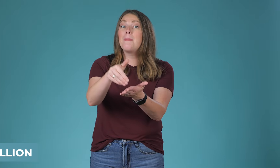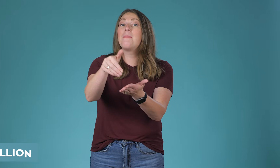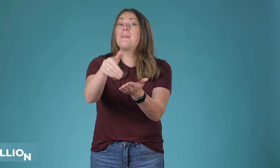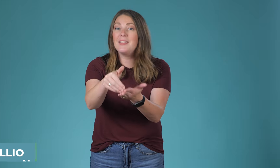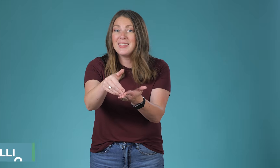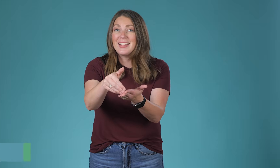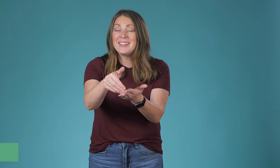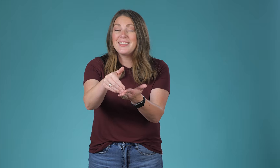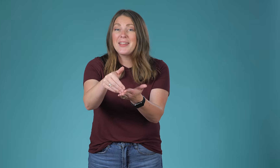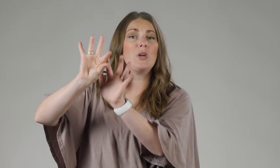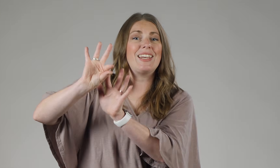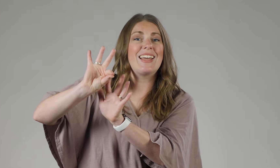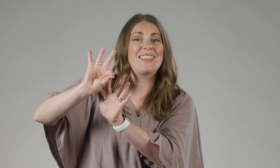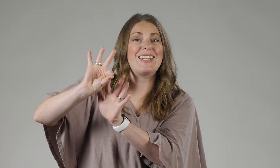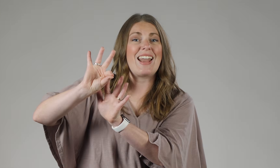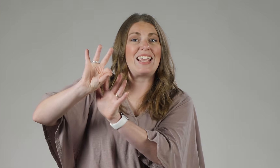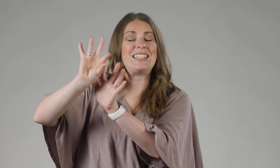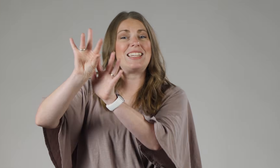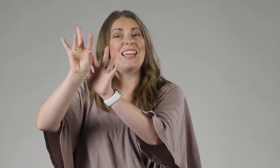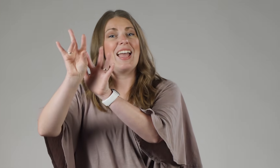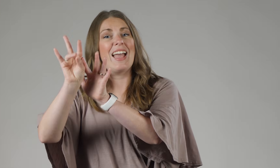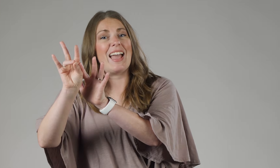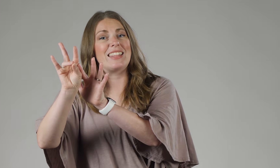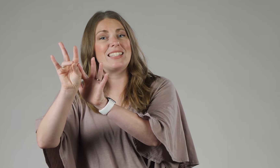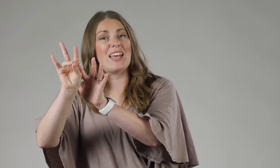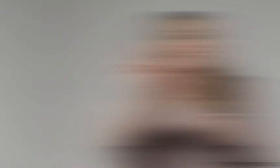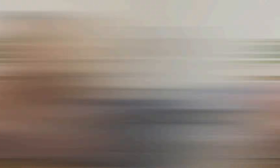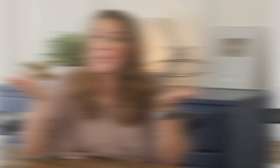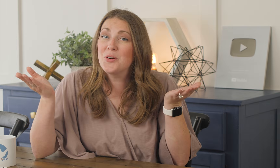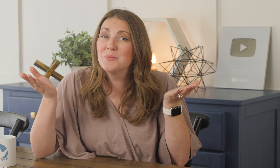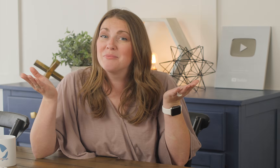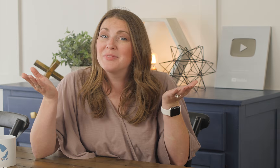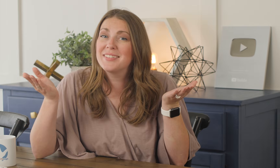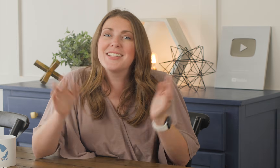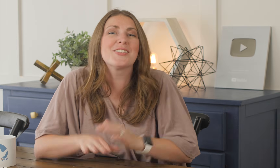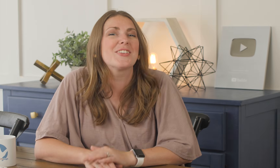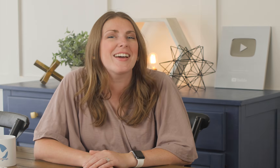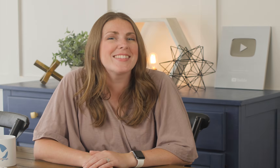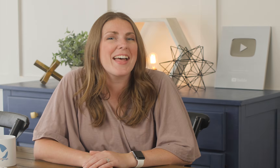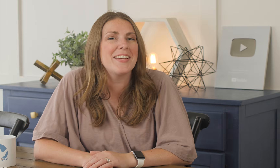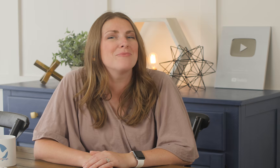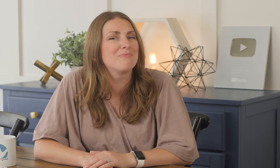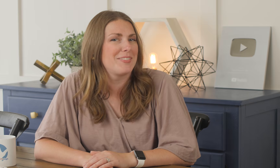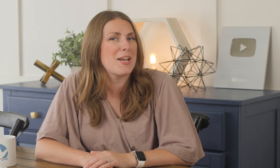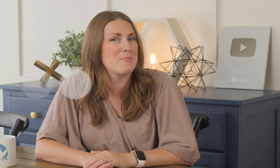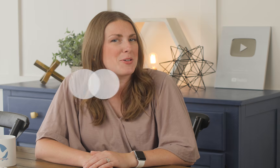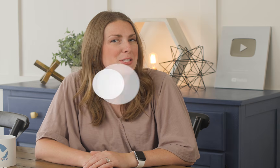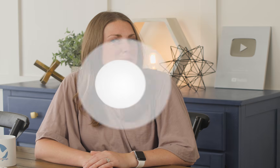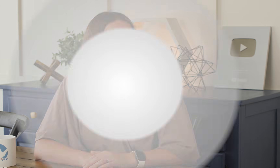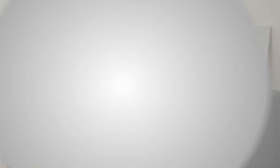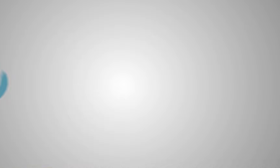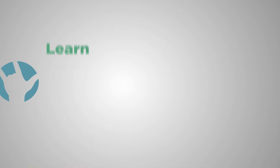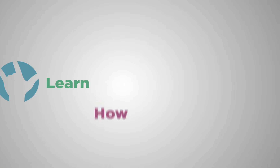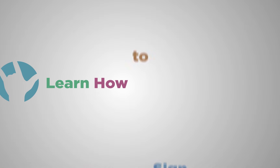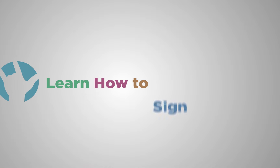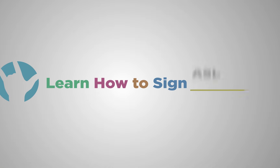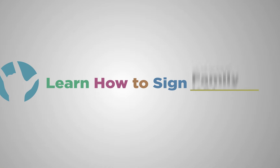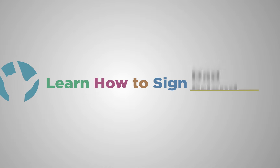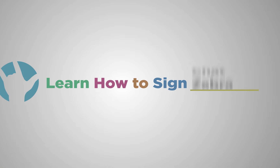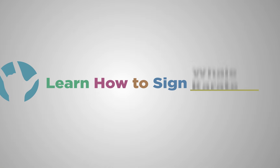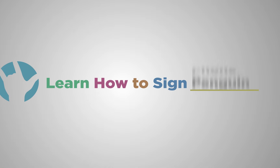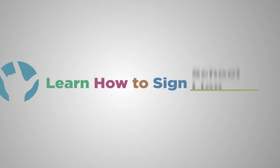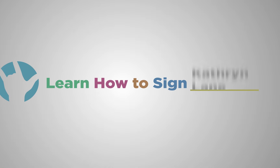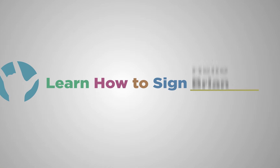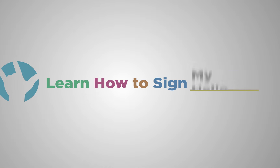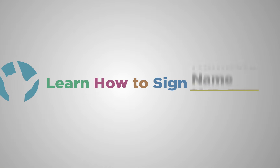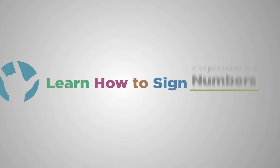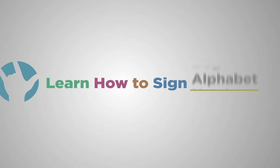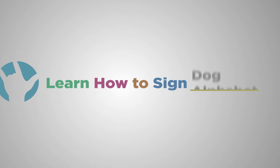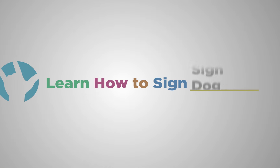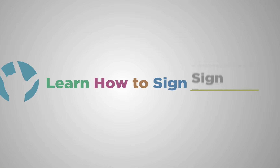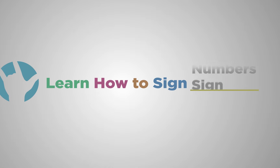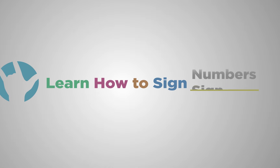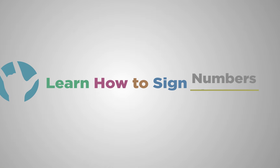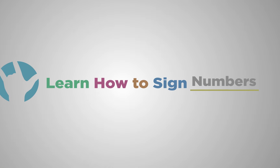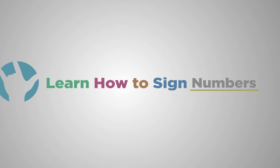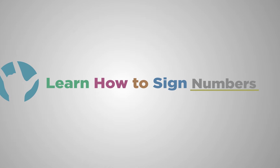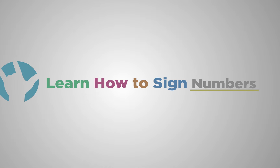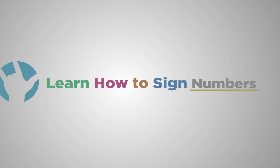you numbers but also the rules for signing numbers, so let's learn how to sign numbers.